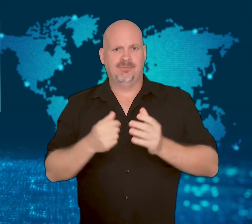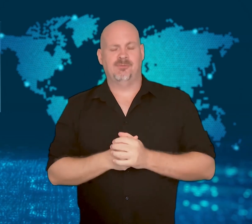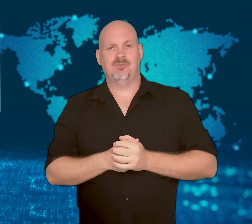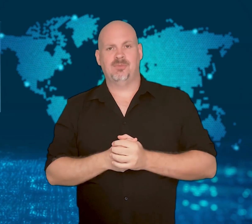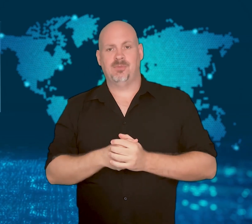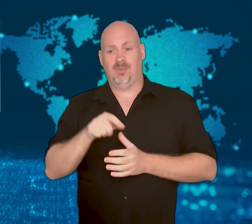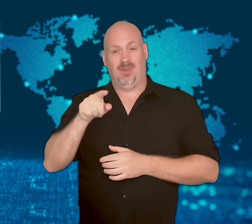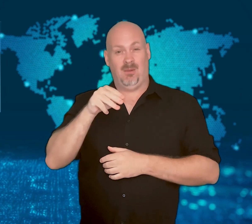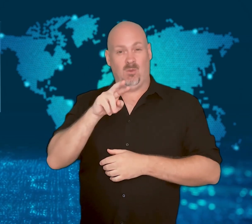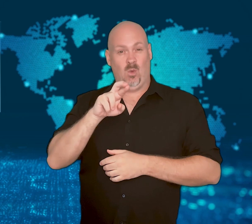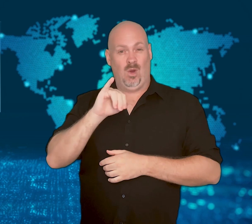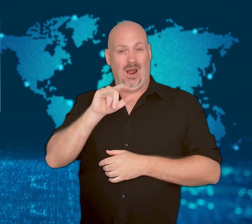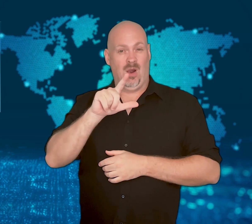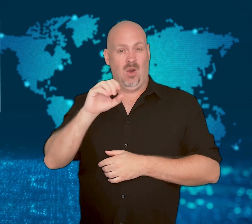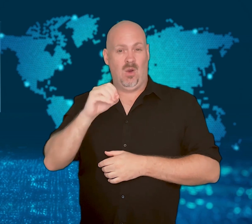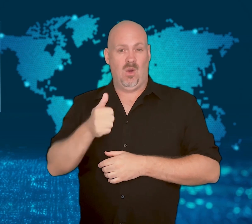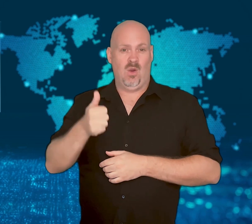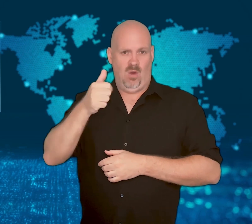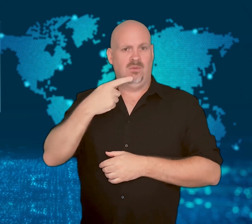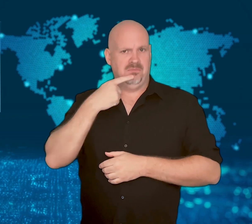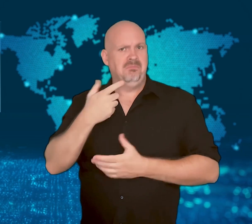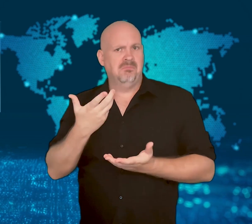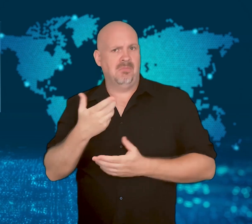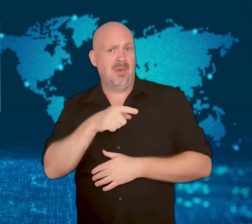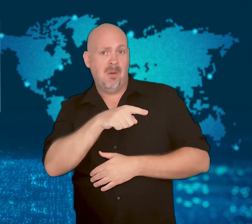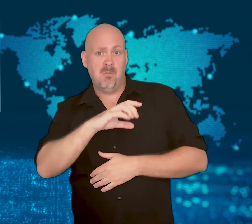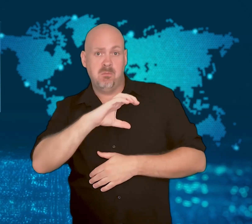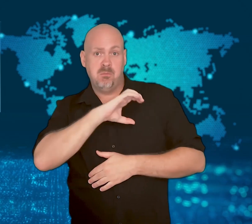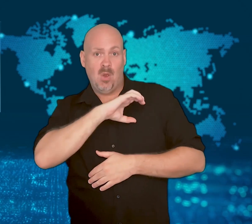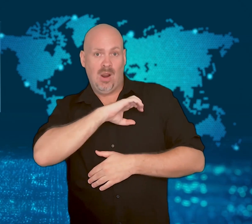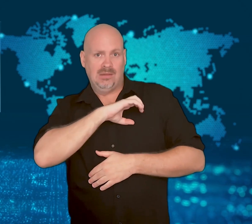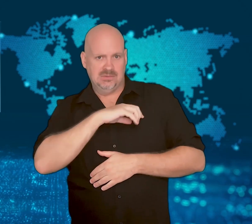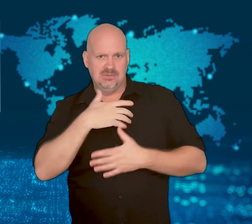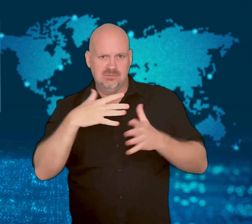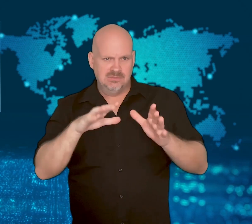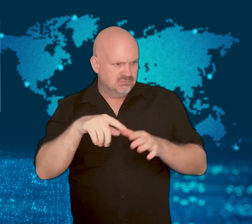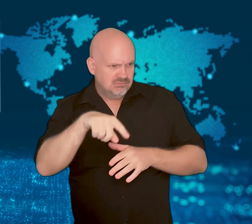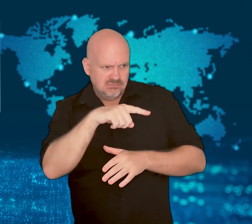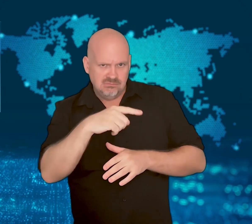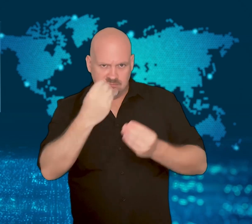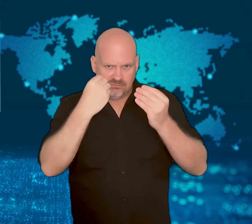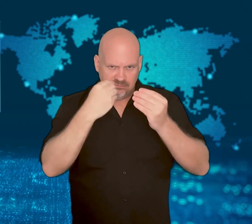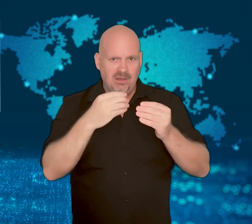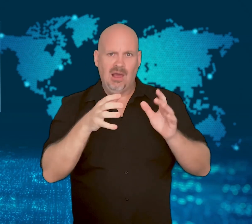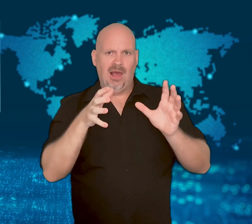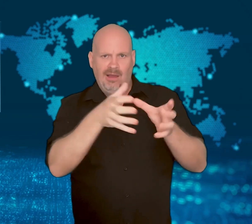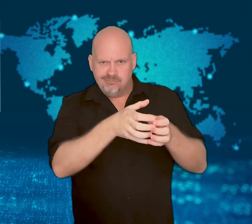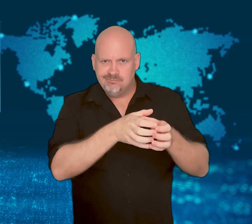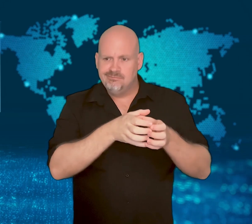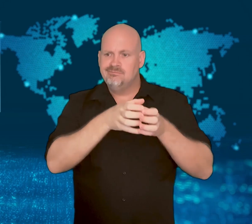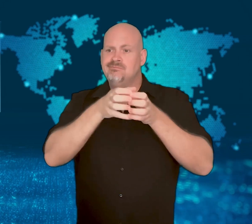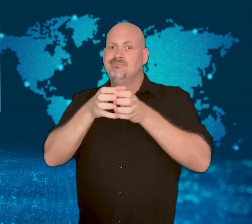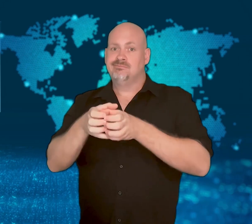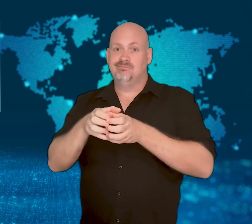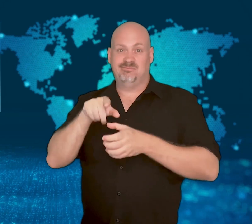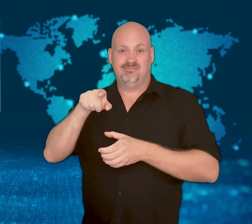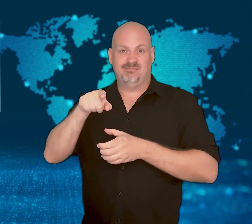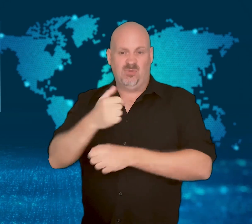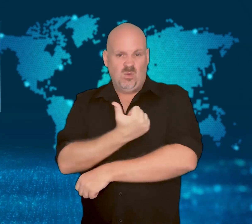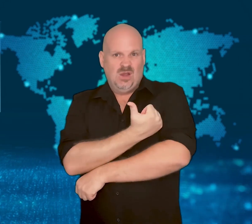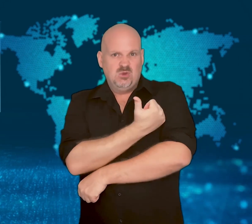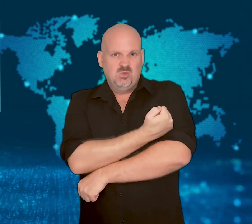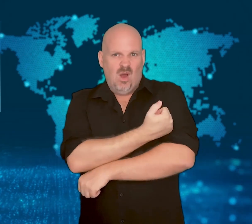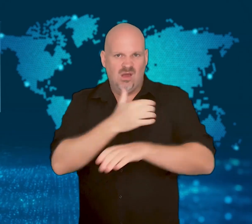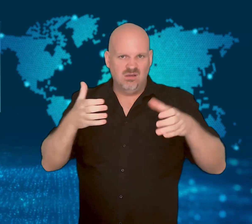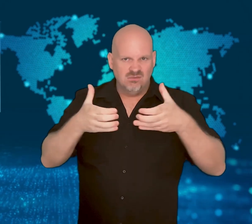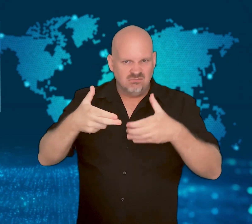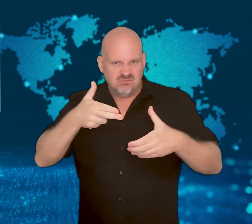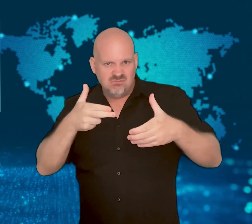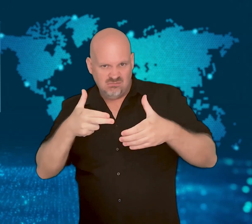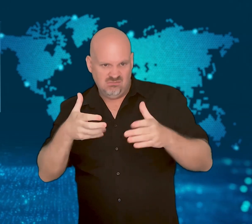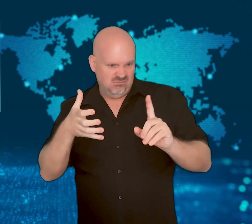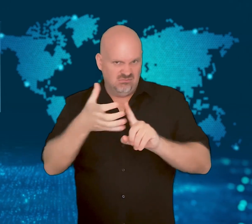According to Murillo, local police turned the students over to a local drug gang